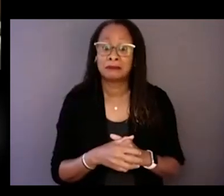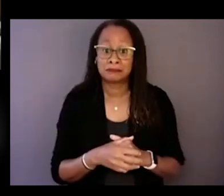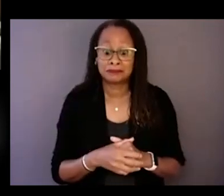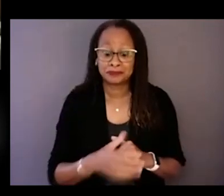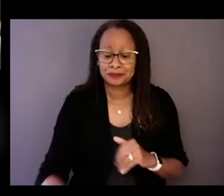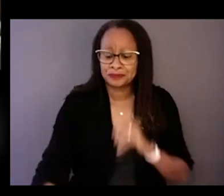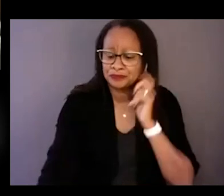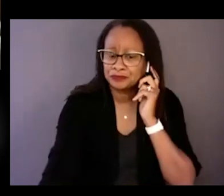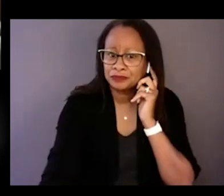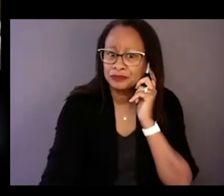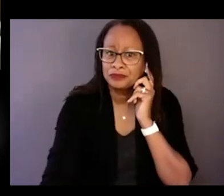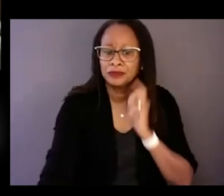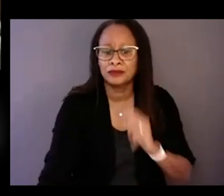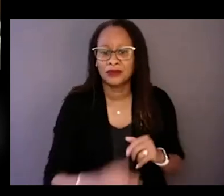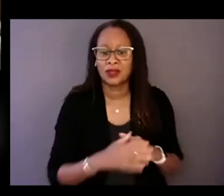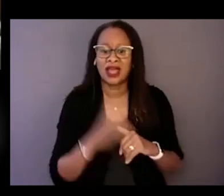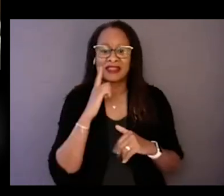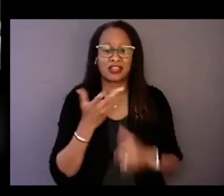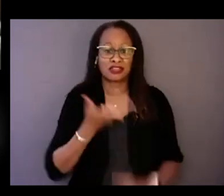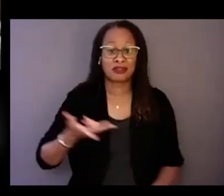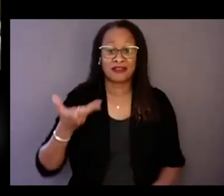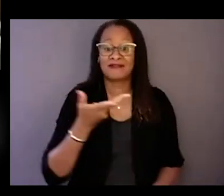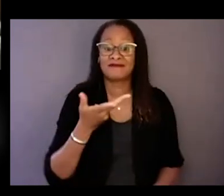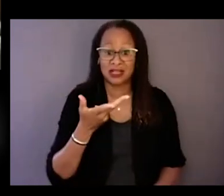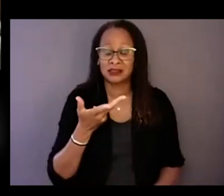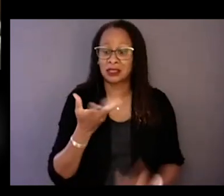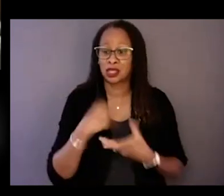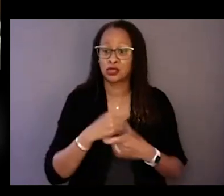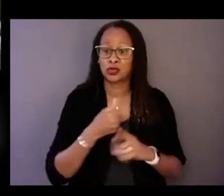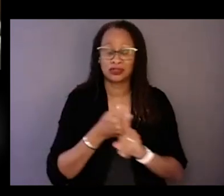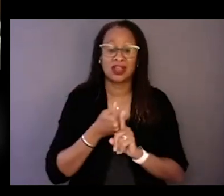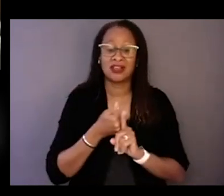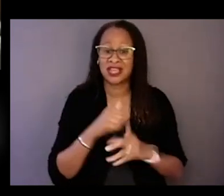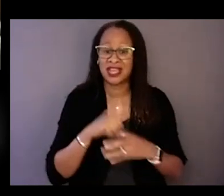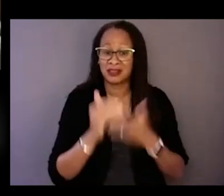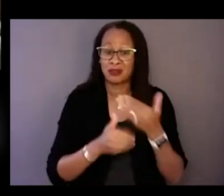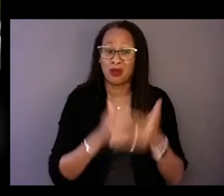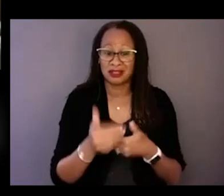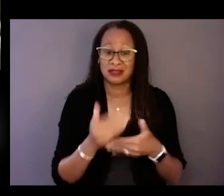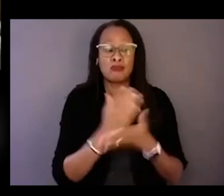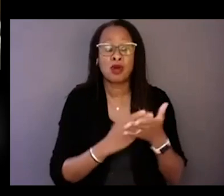I think that the three of us include ourselves among the complicit to varying degrees, but understand that we may have laughed at certain jokes